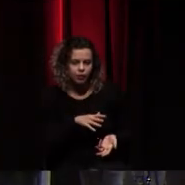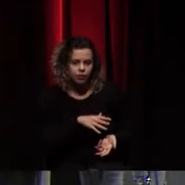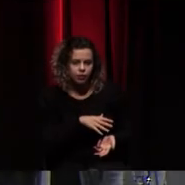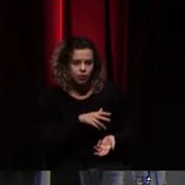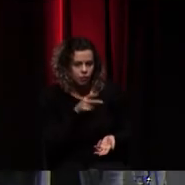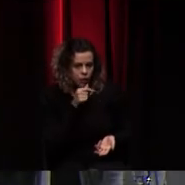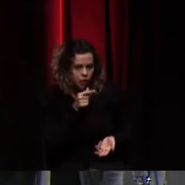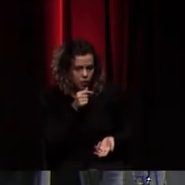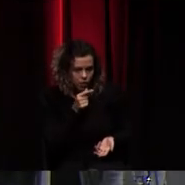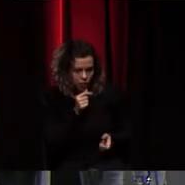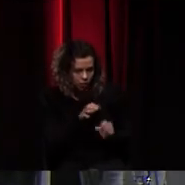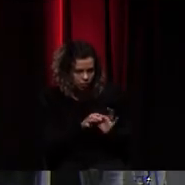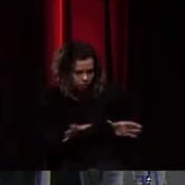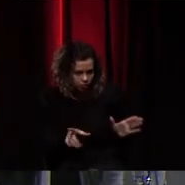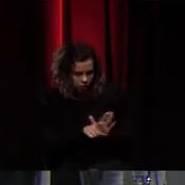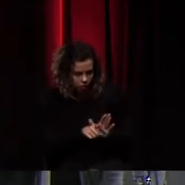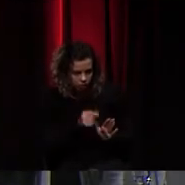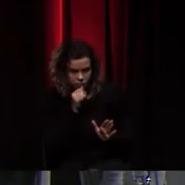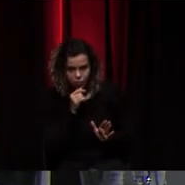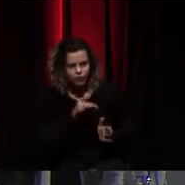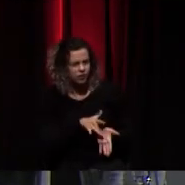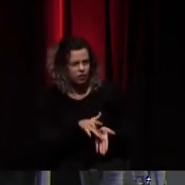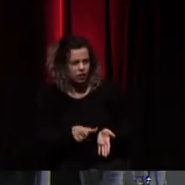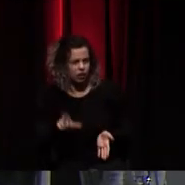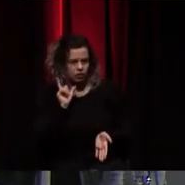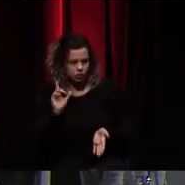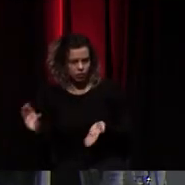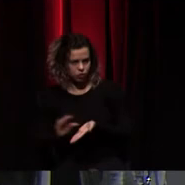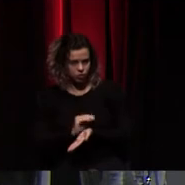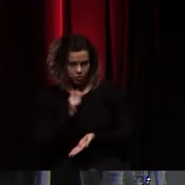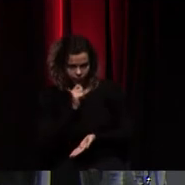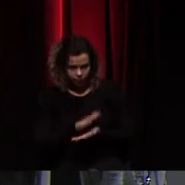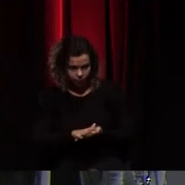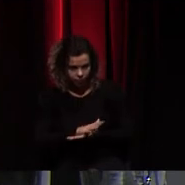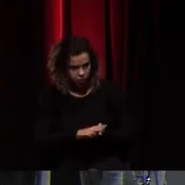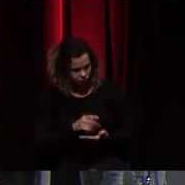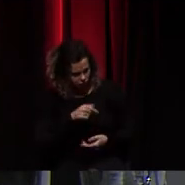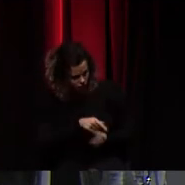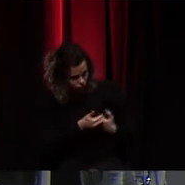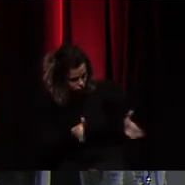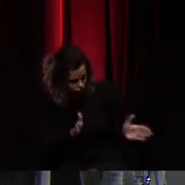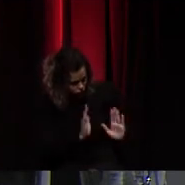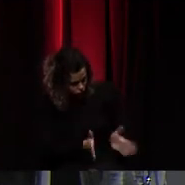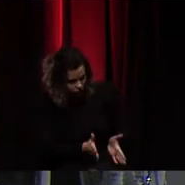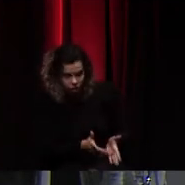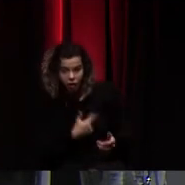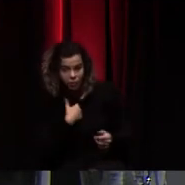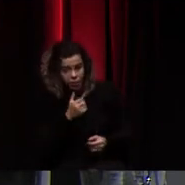Let’s make believe it hadn’t been sponsored before. “You did a thing that is interesting for us and our brand, and we’d like to sponsor that.